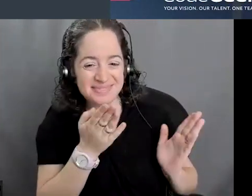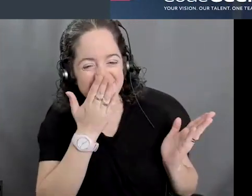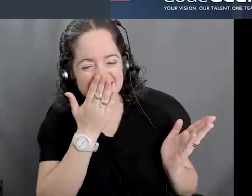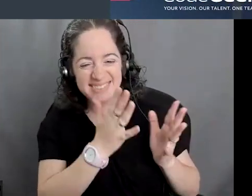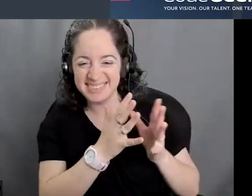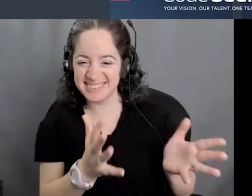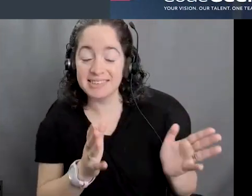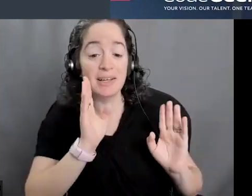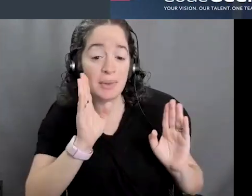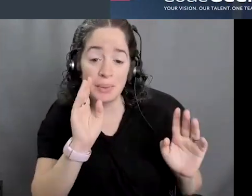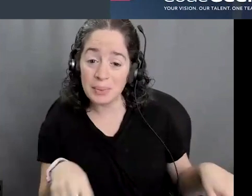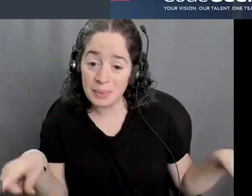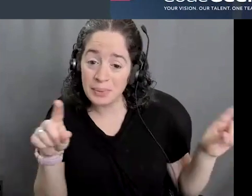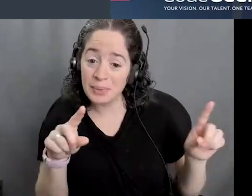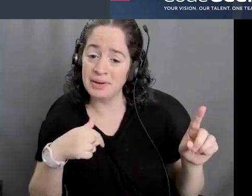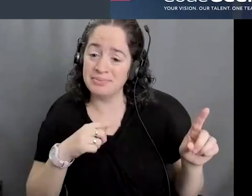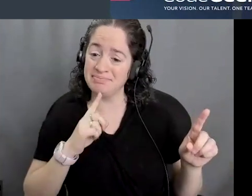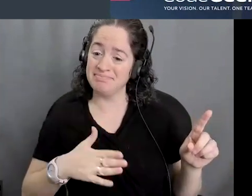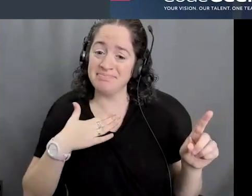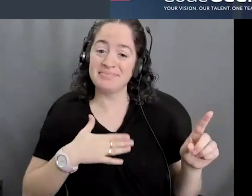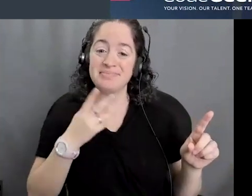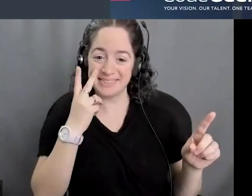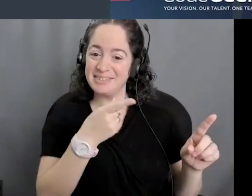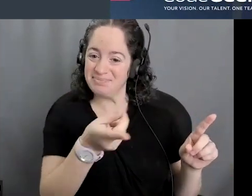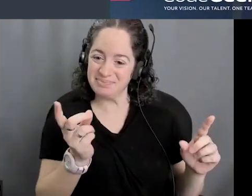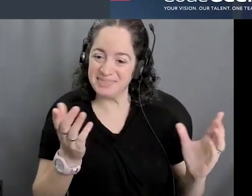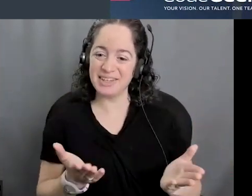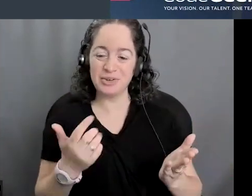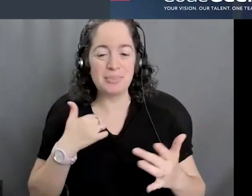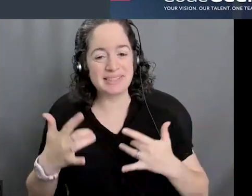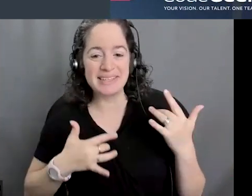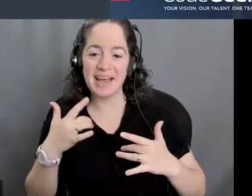I'm so grateful that all of you are here and excited to chat together today.